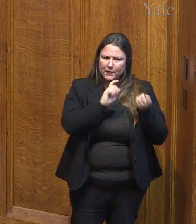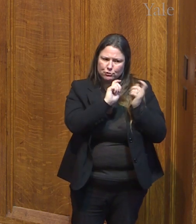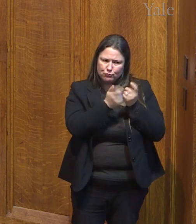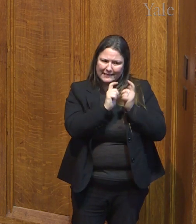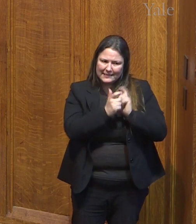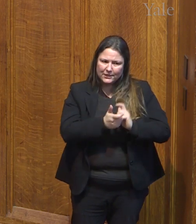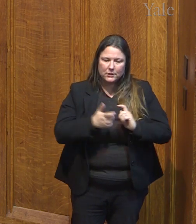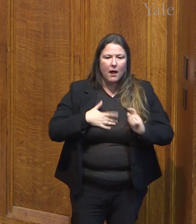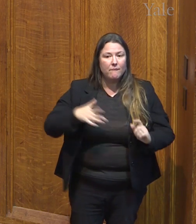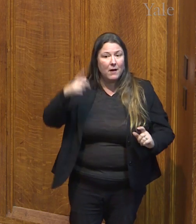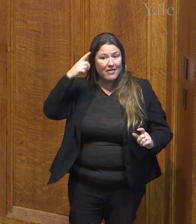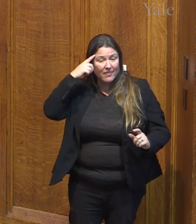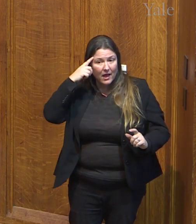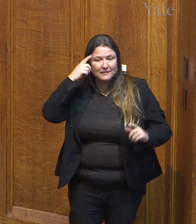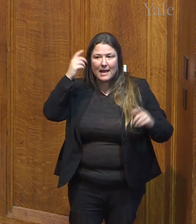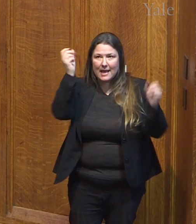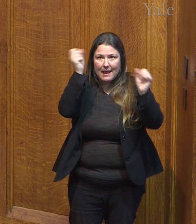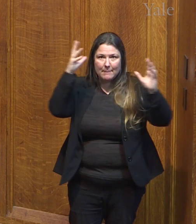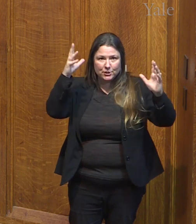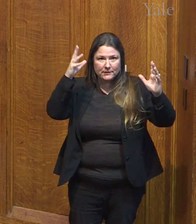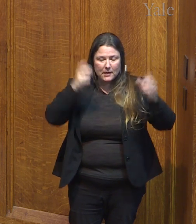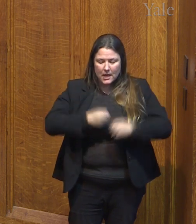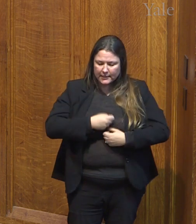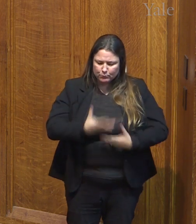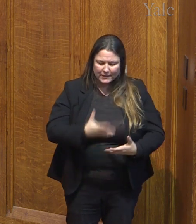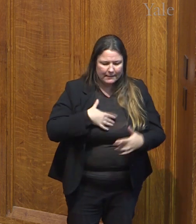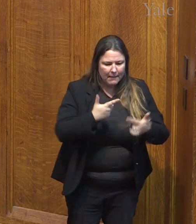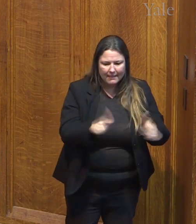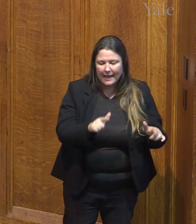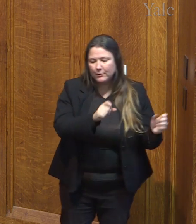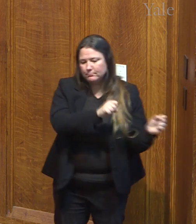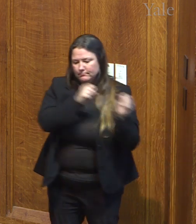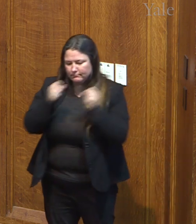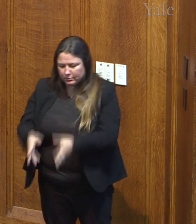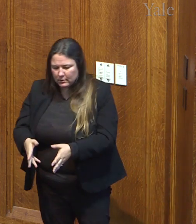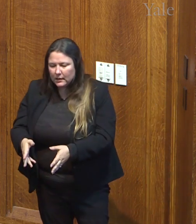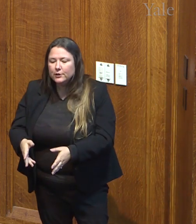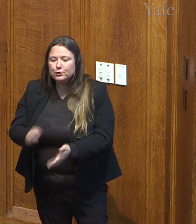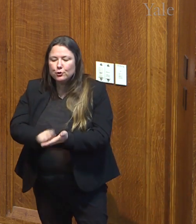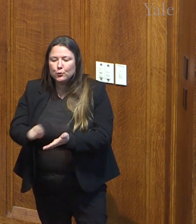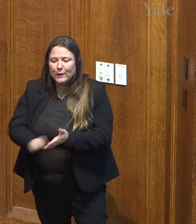as expressed in their own language into the corresponding written words in French.